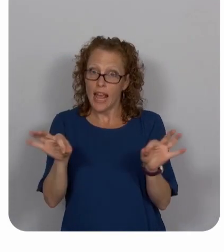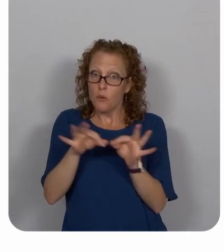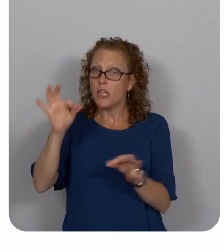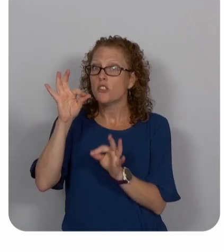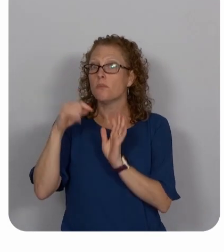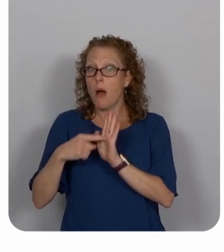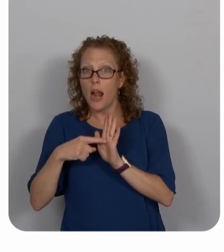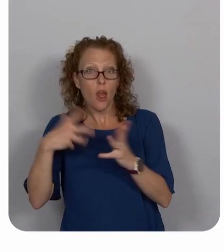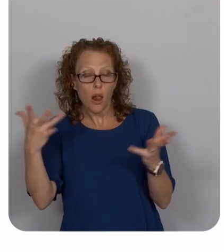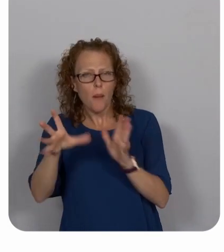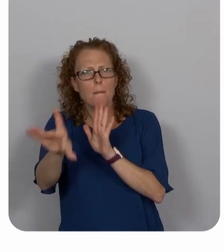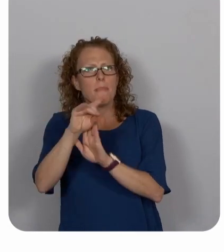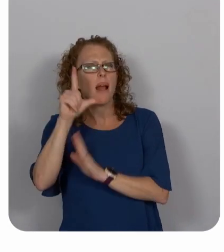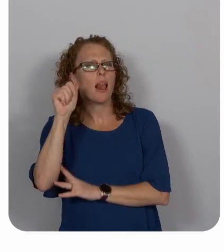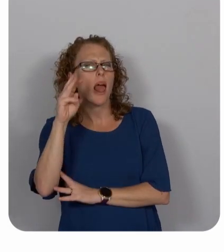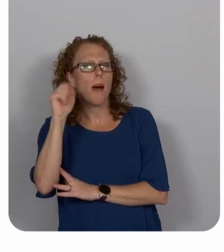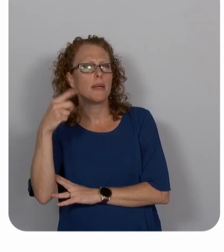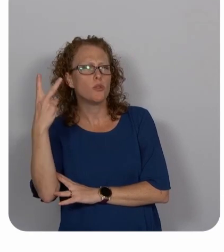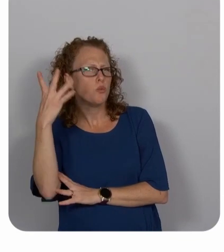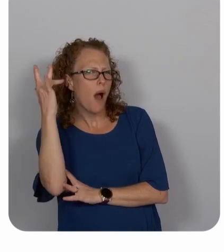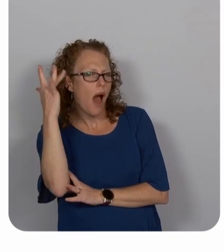Three reasons stand out amongst many others: